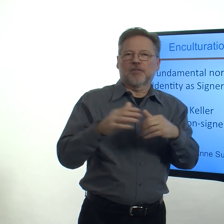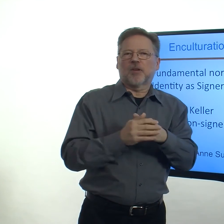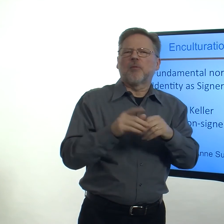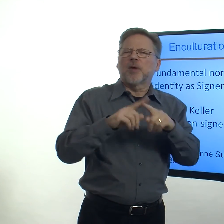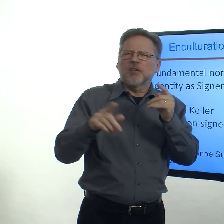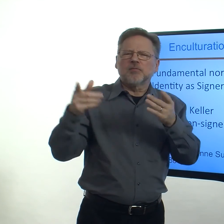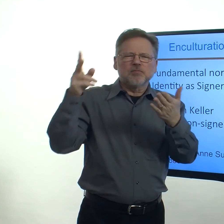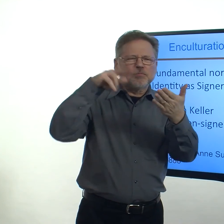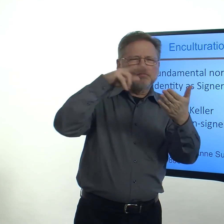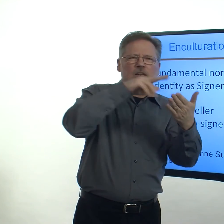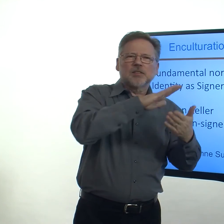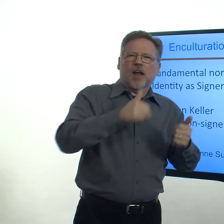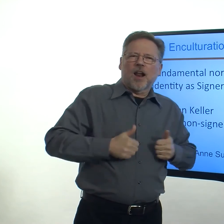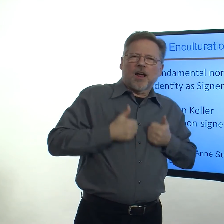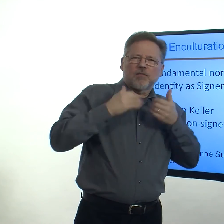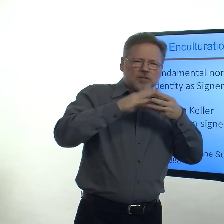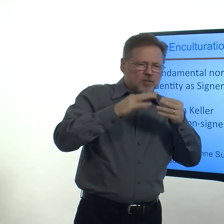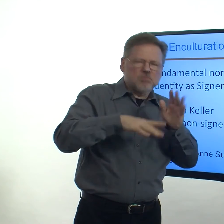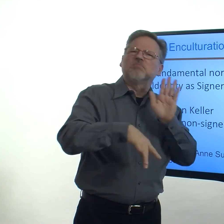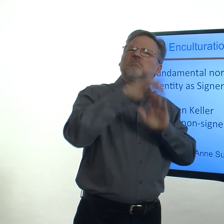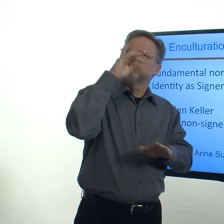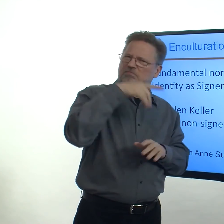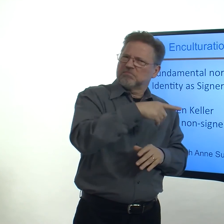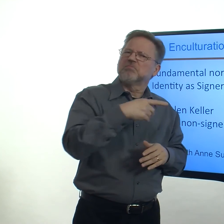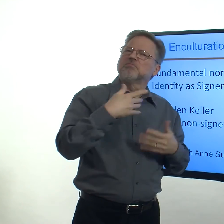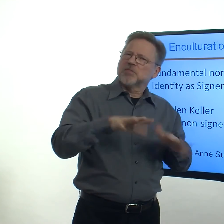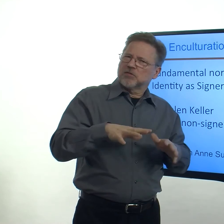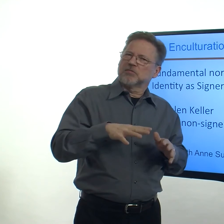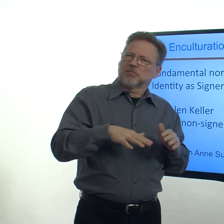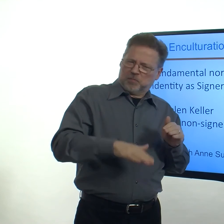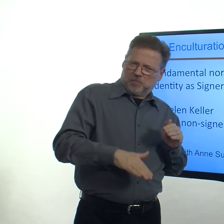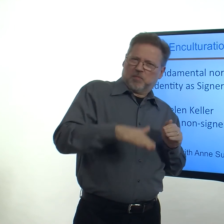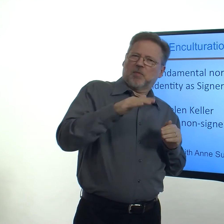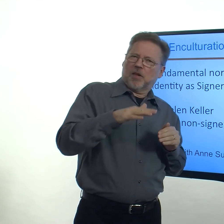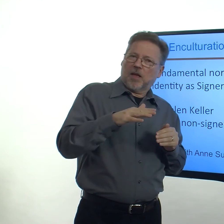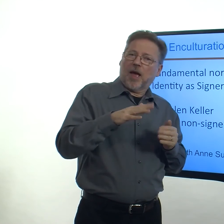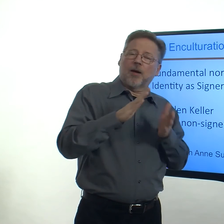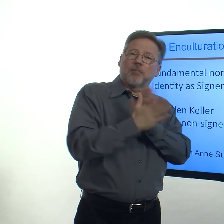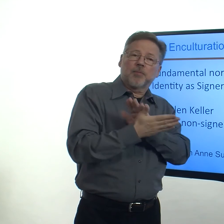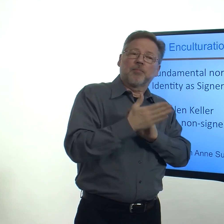But, when reading her life story, you learn that she was initially sighted and hearing,